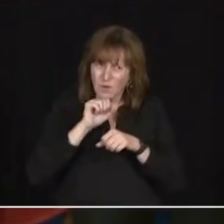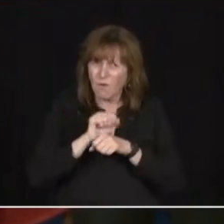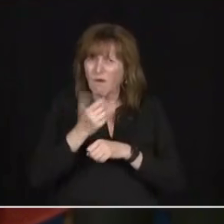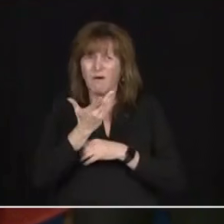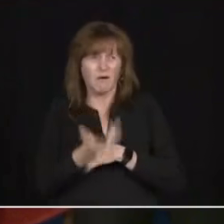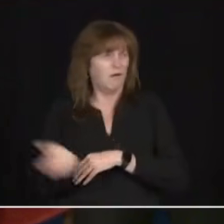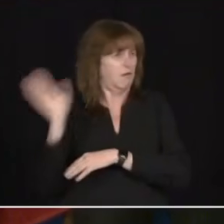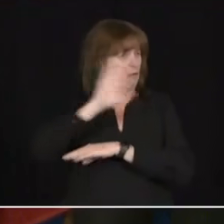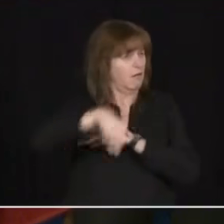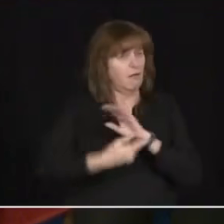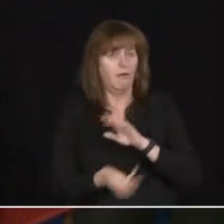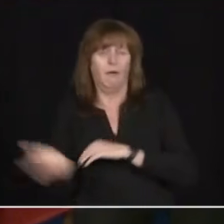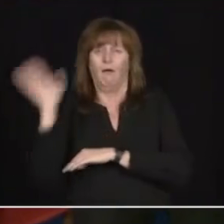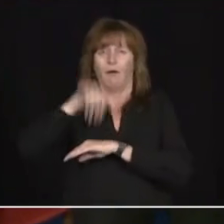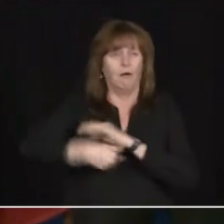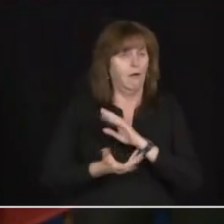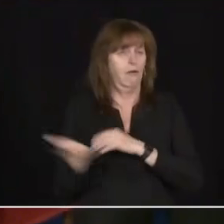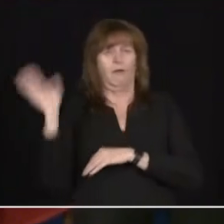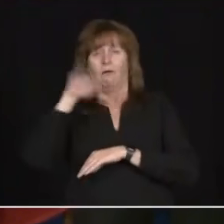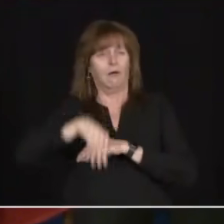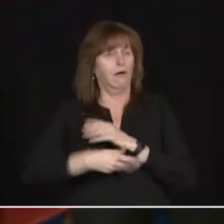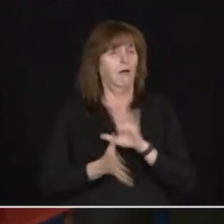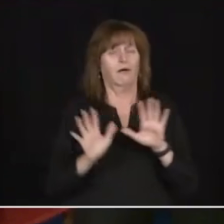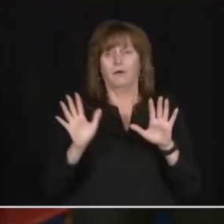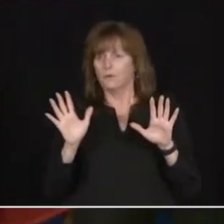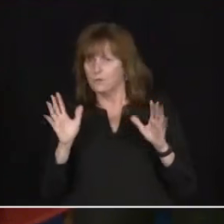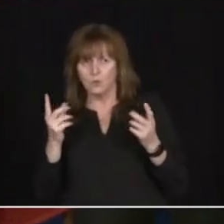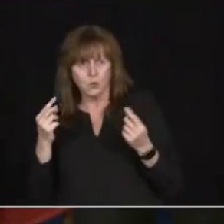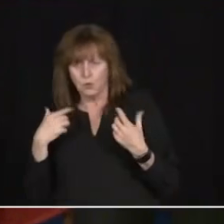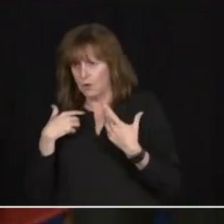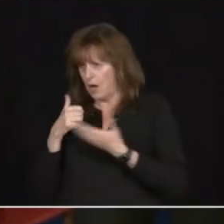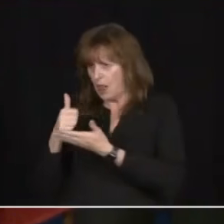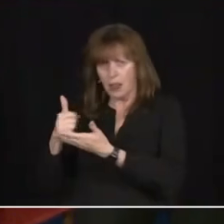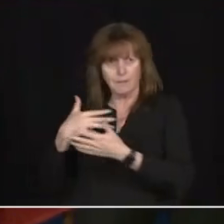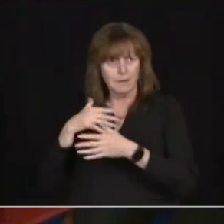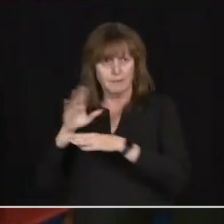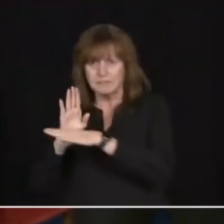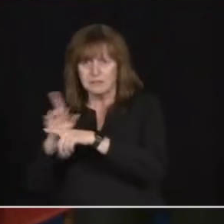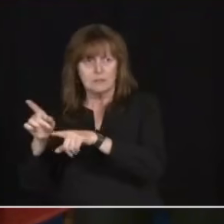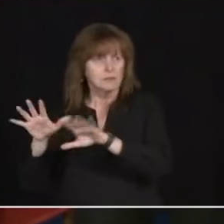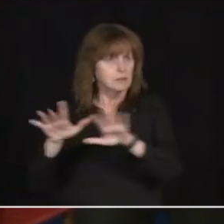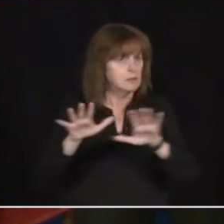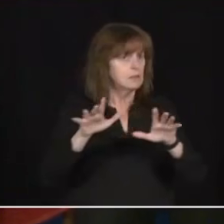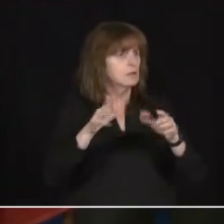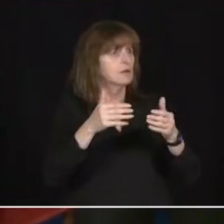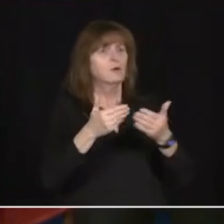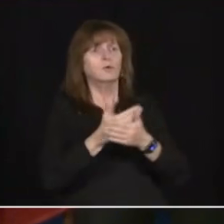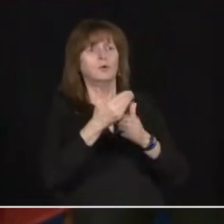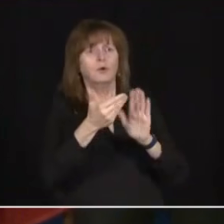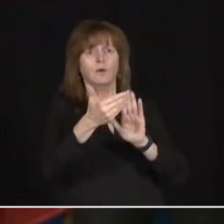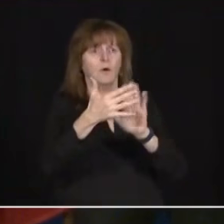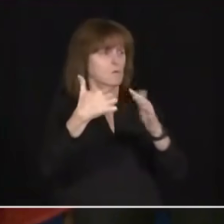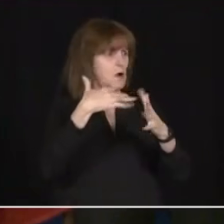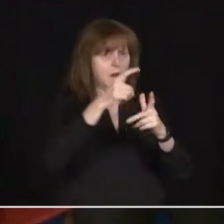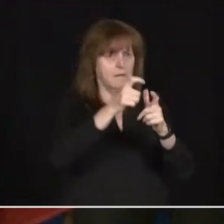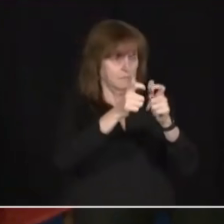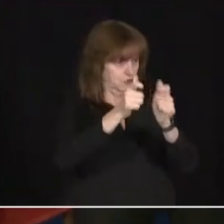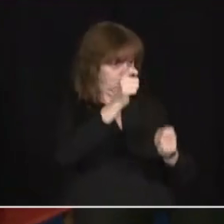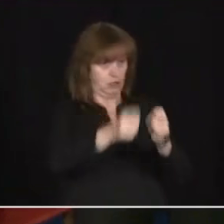using this time to help businesses adapt to the new environment we face. That's why over the past few weeks